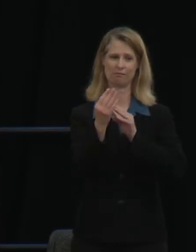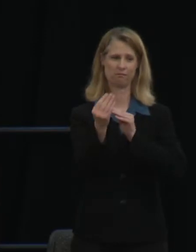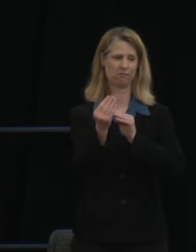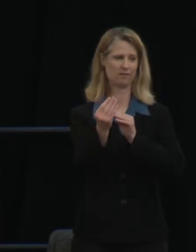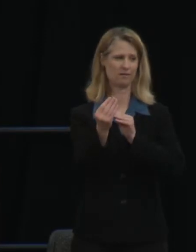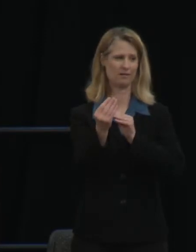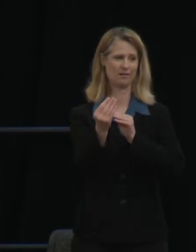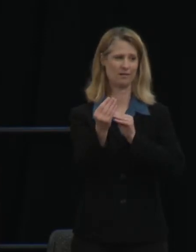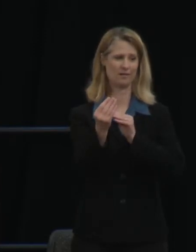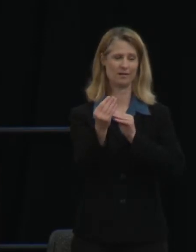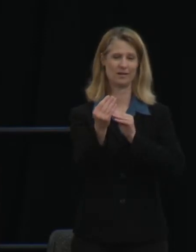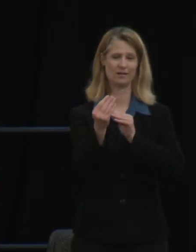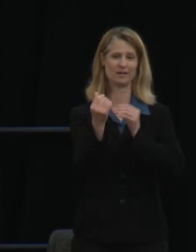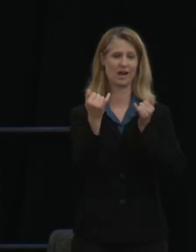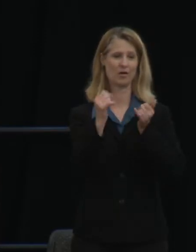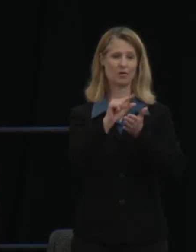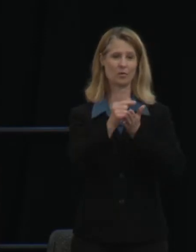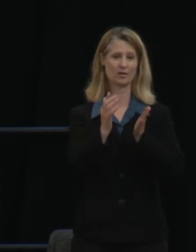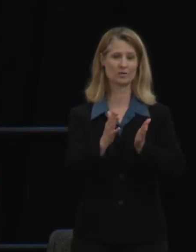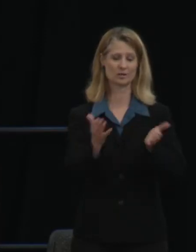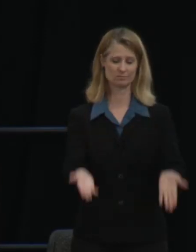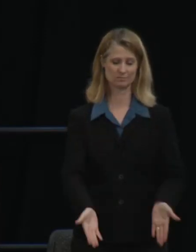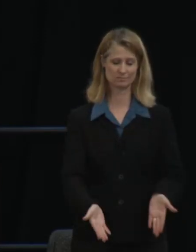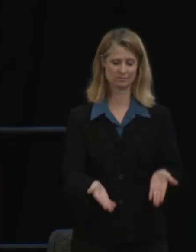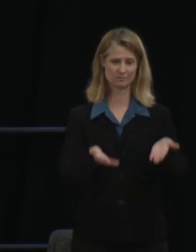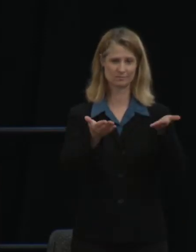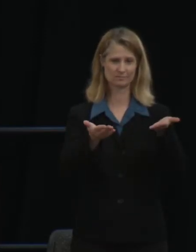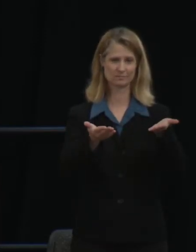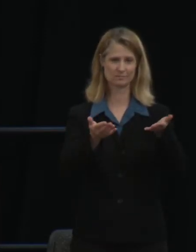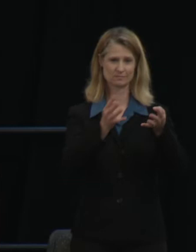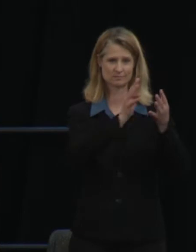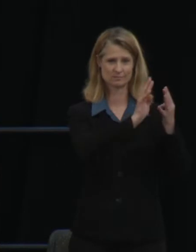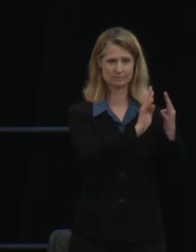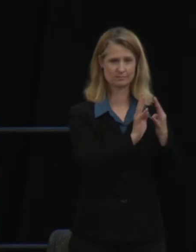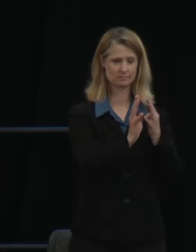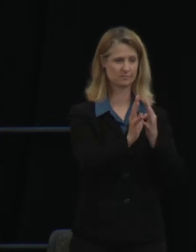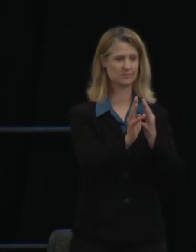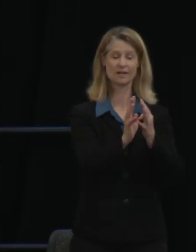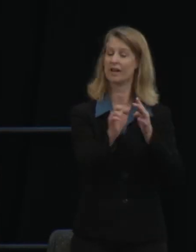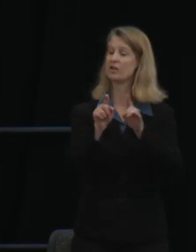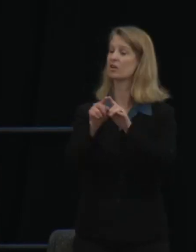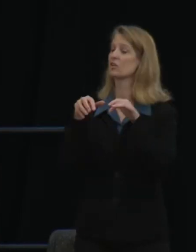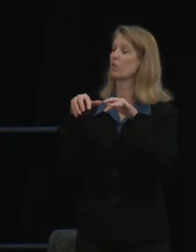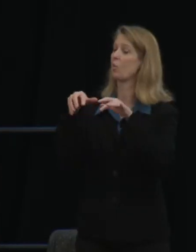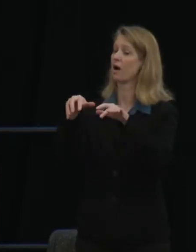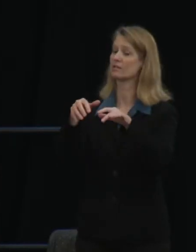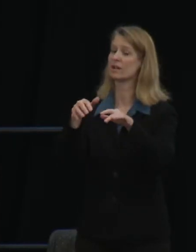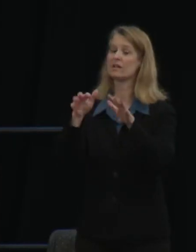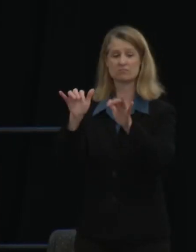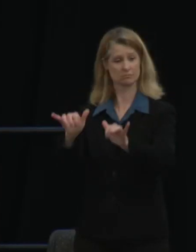Will the graduates please rise for the recessional, and will the audience please remain seated